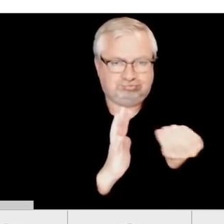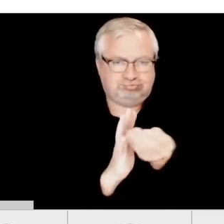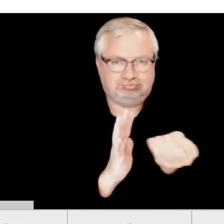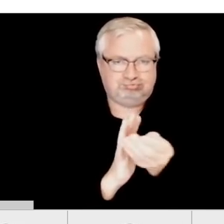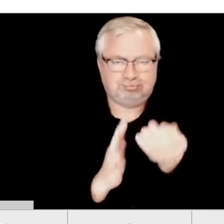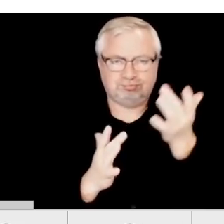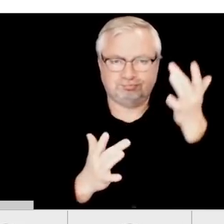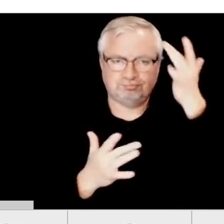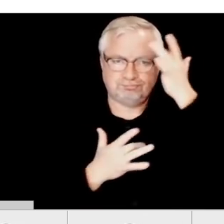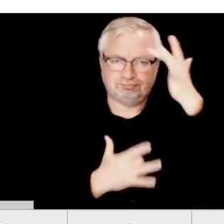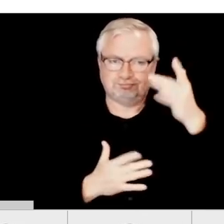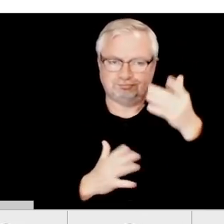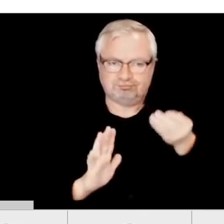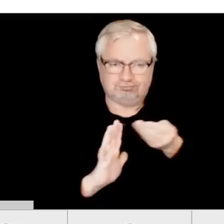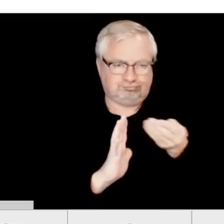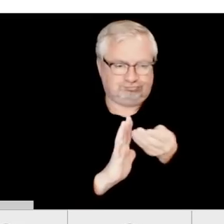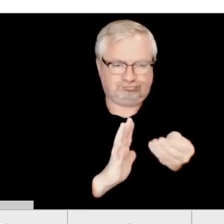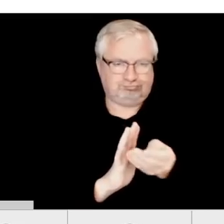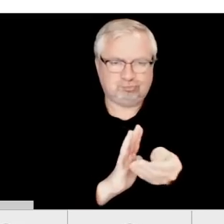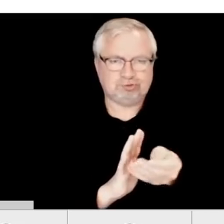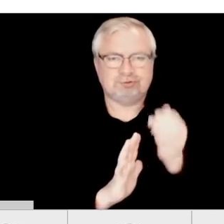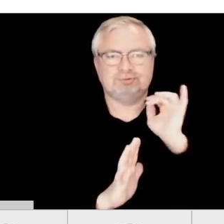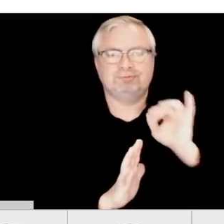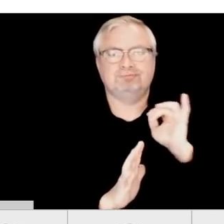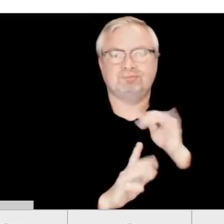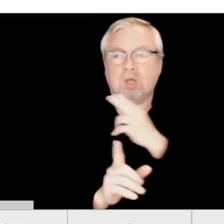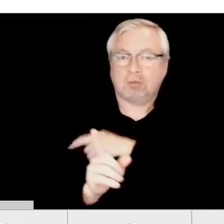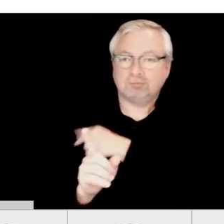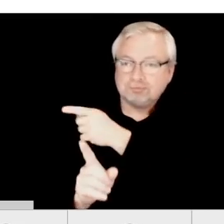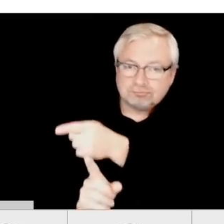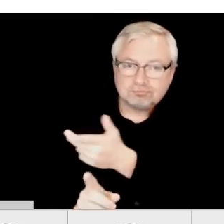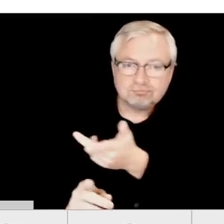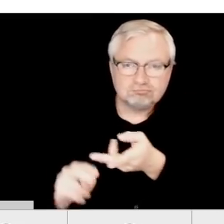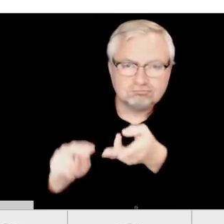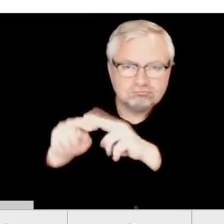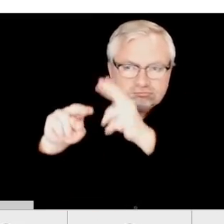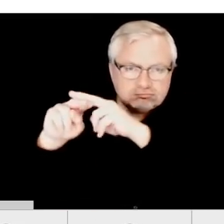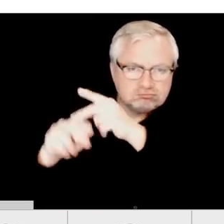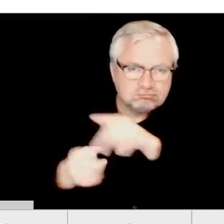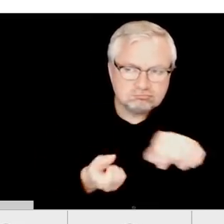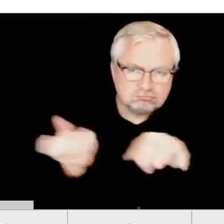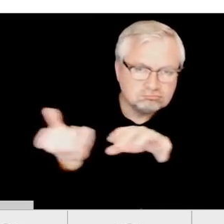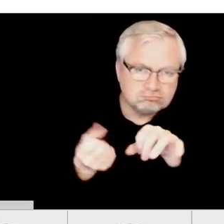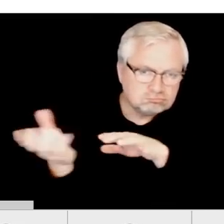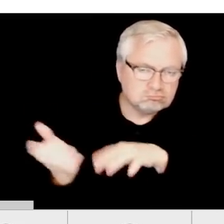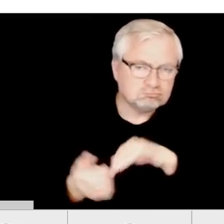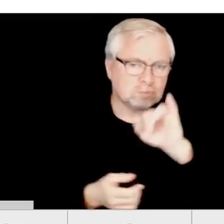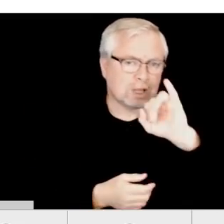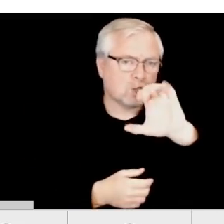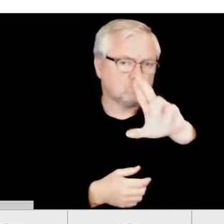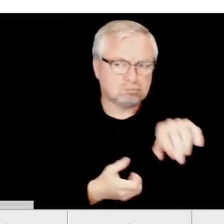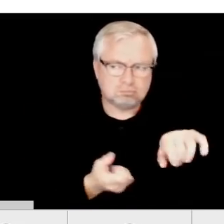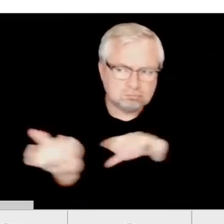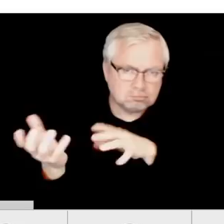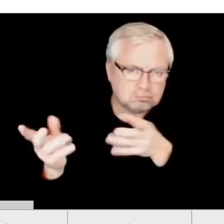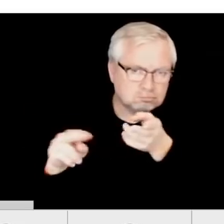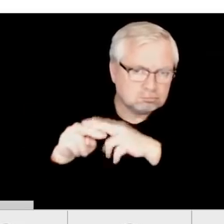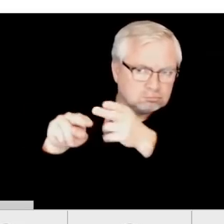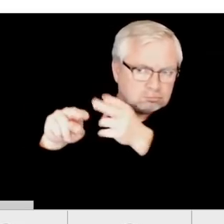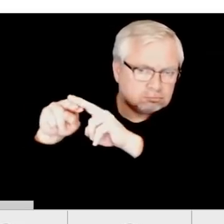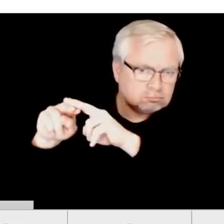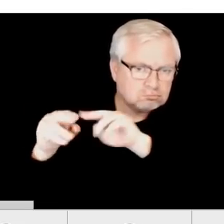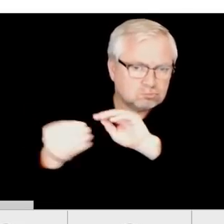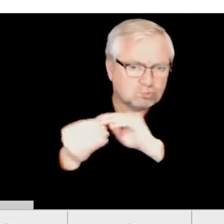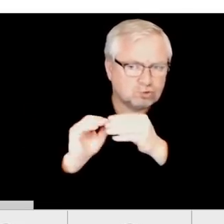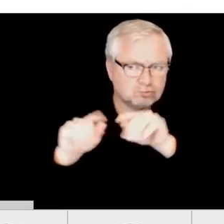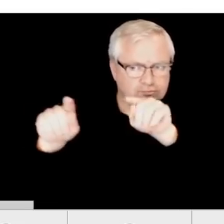requiring hospital and ICU care, and therefore, mortality increases.